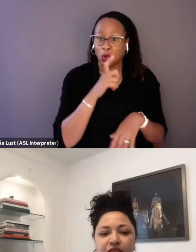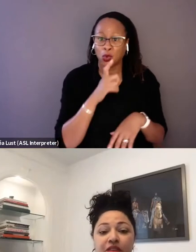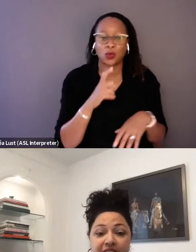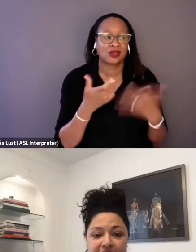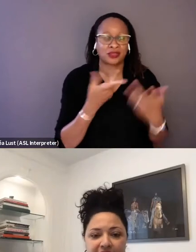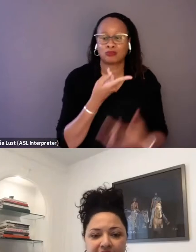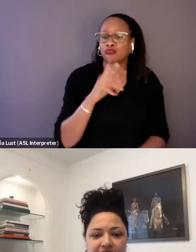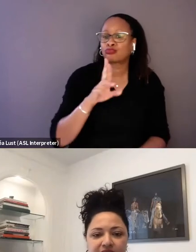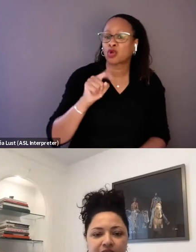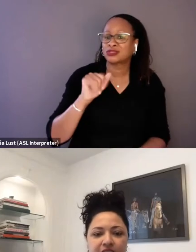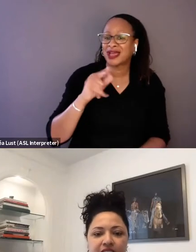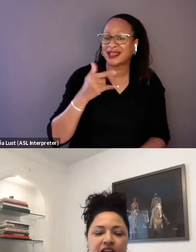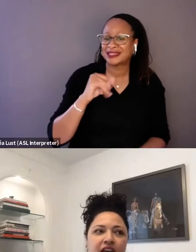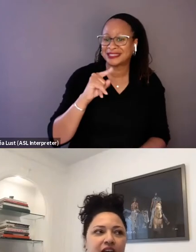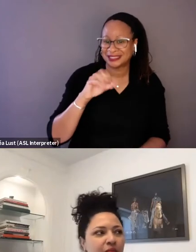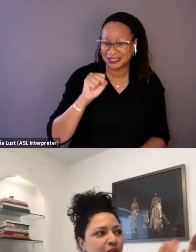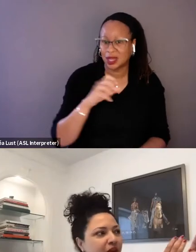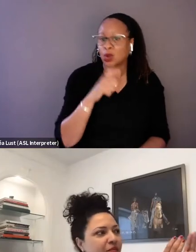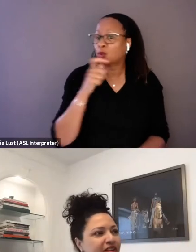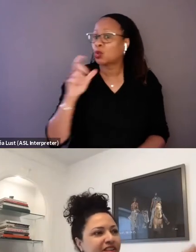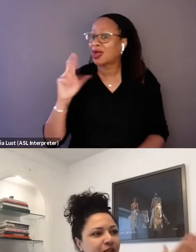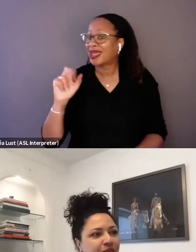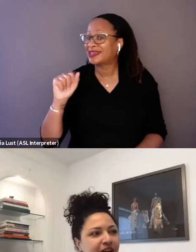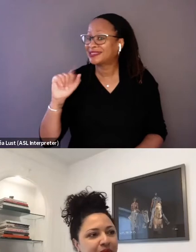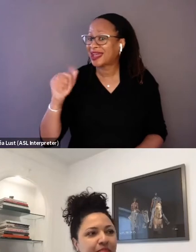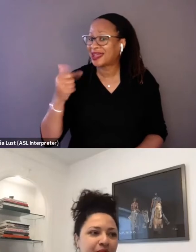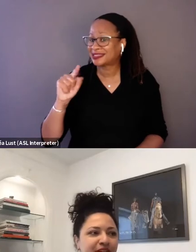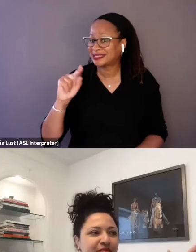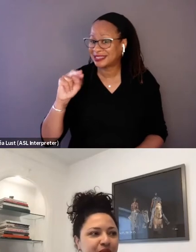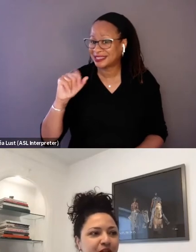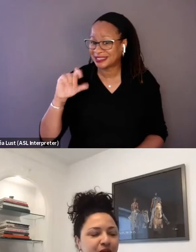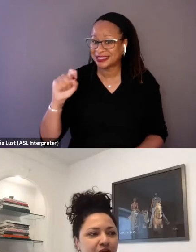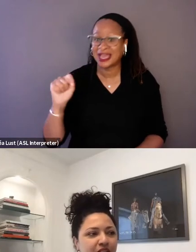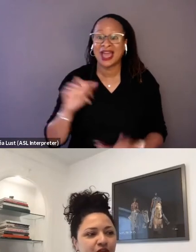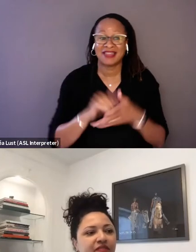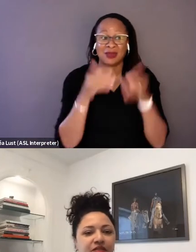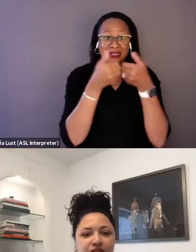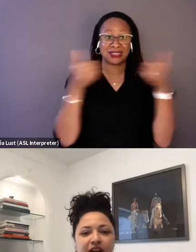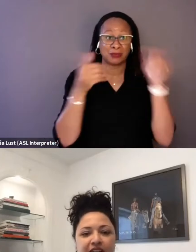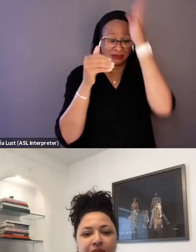who were the antagonist and we would split up the board, you know and travel through time